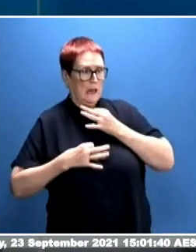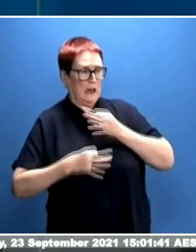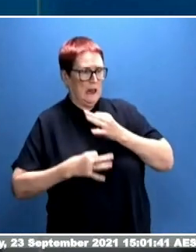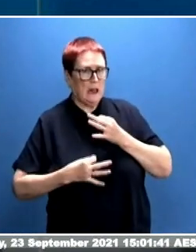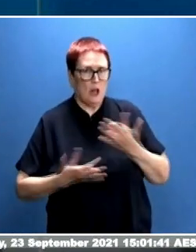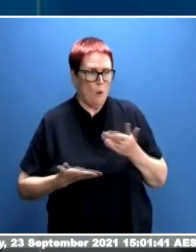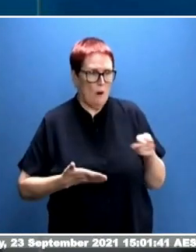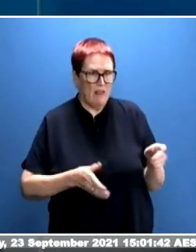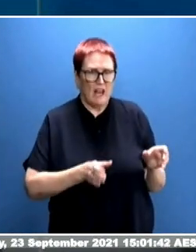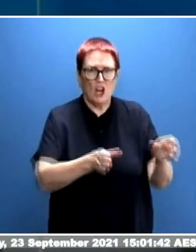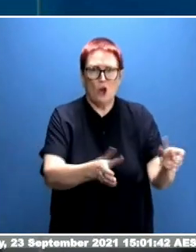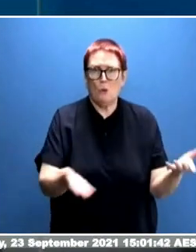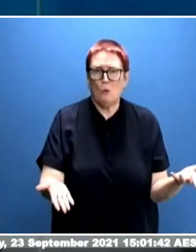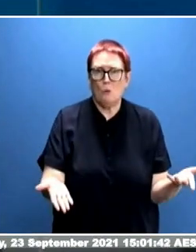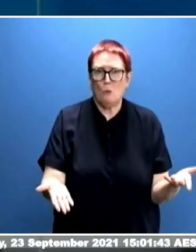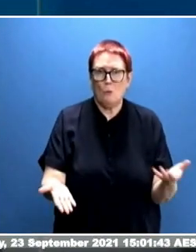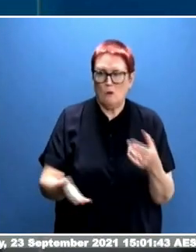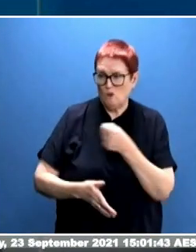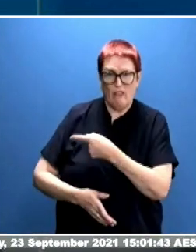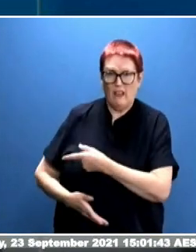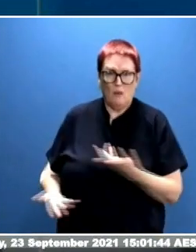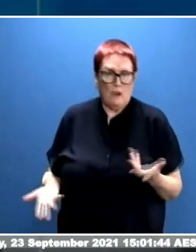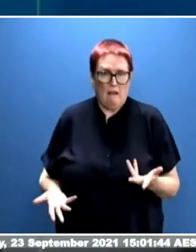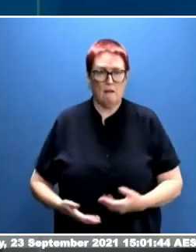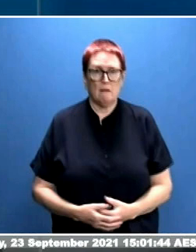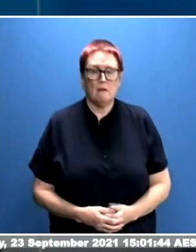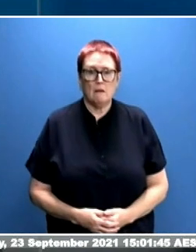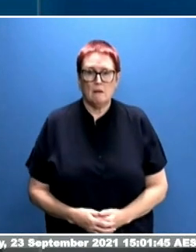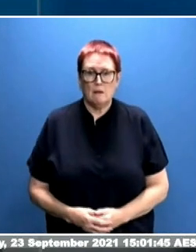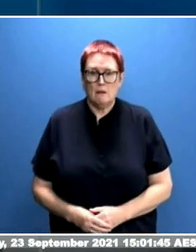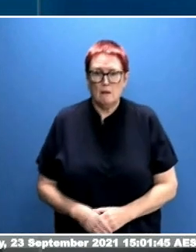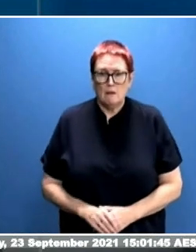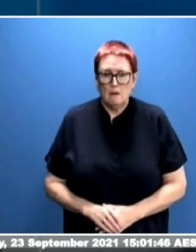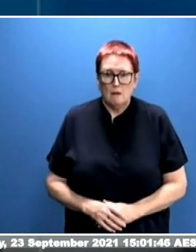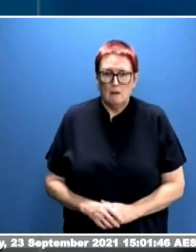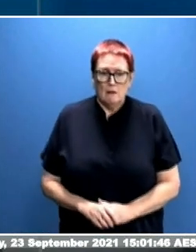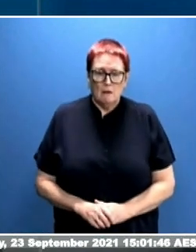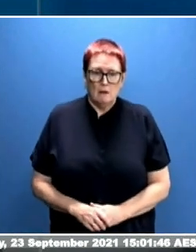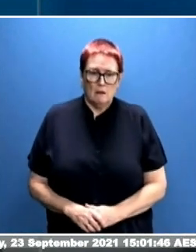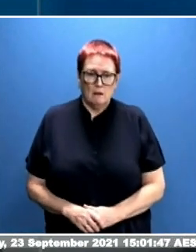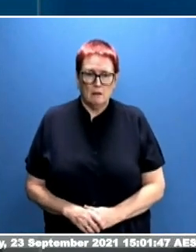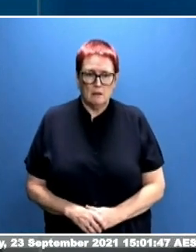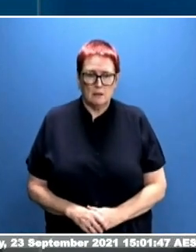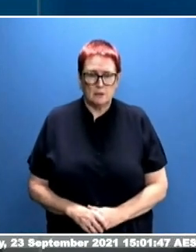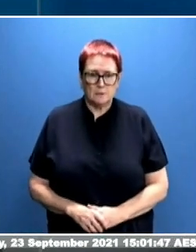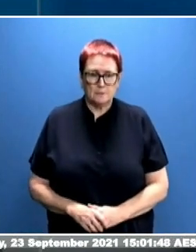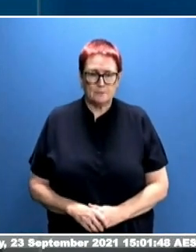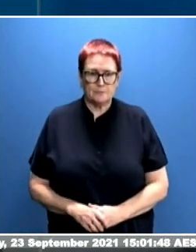Look, I guess that if that was the case, in that if there was